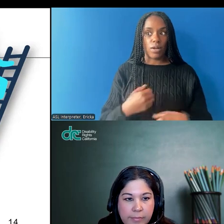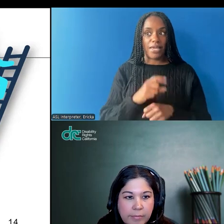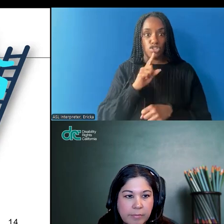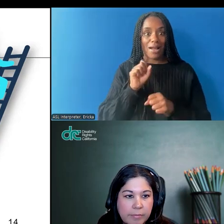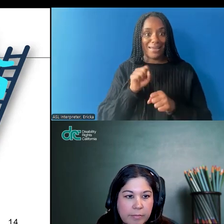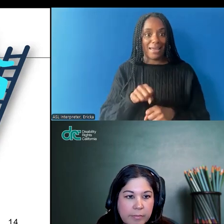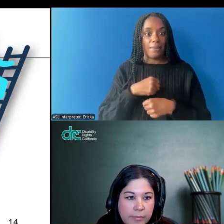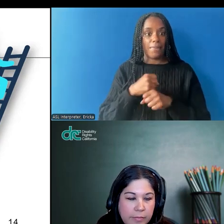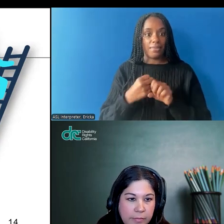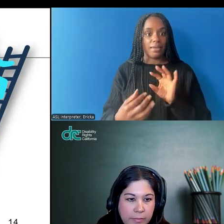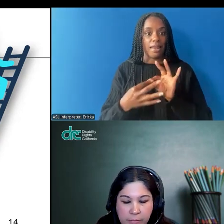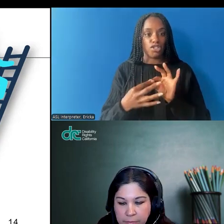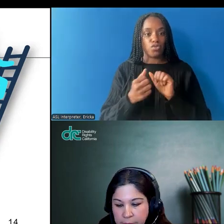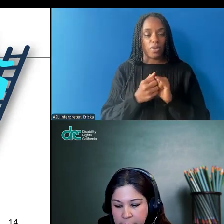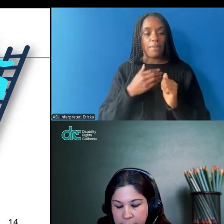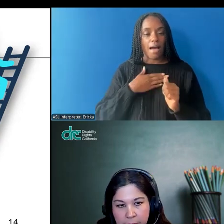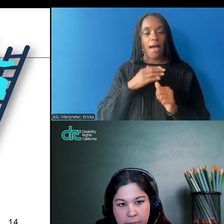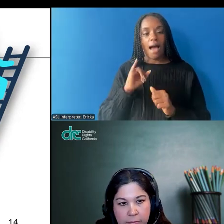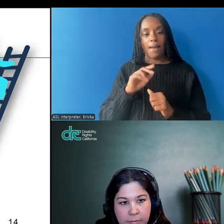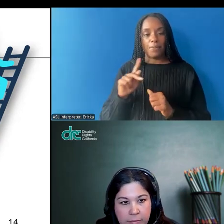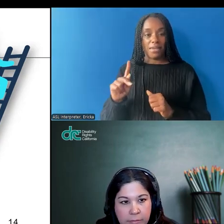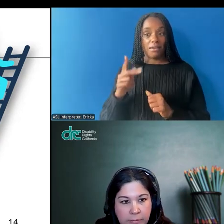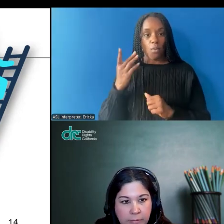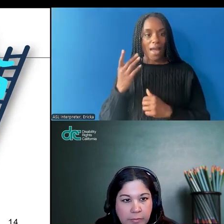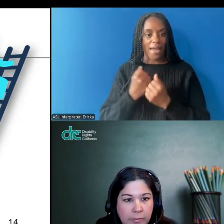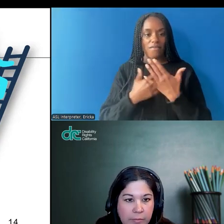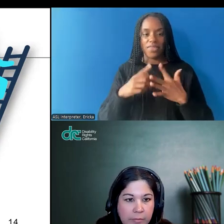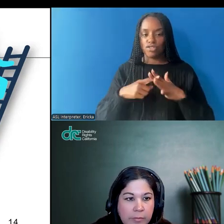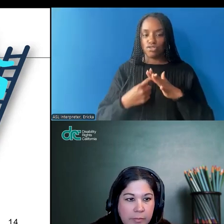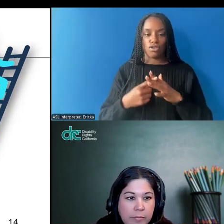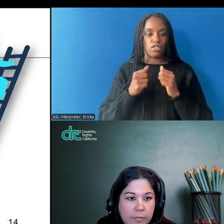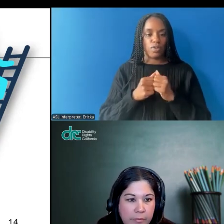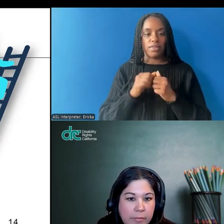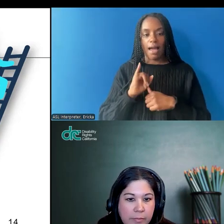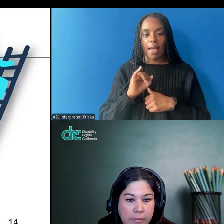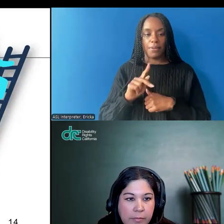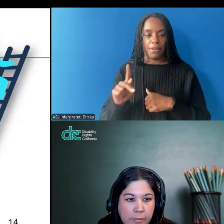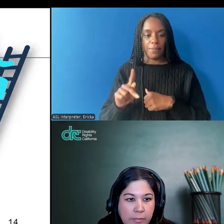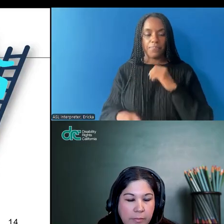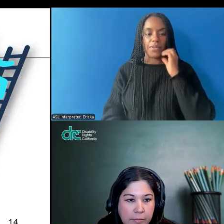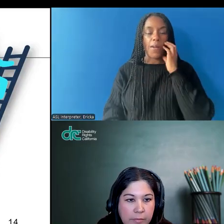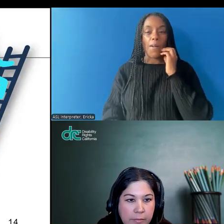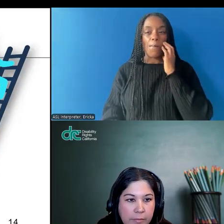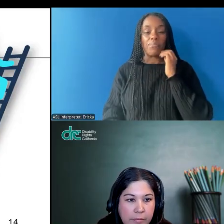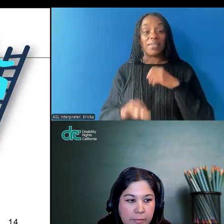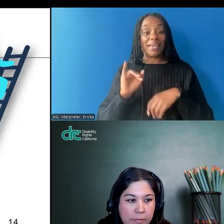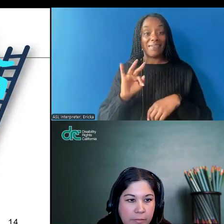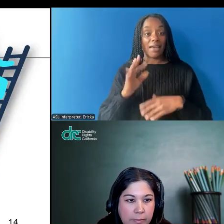right to my IPP, because everything does start with the IPP. So if I can make that connection,